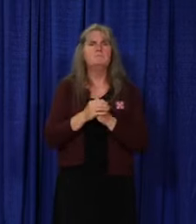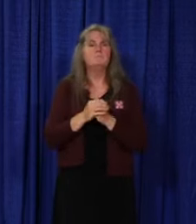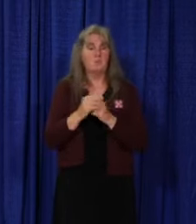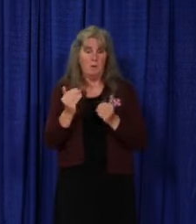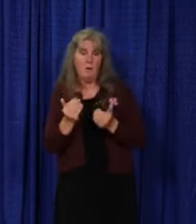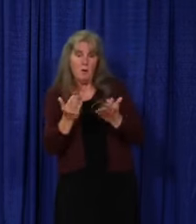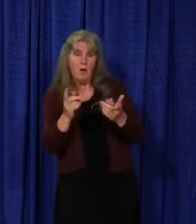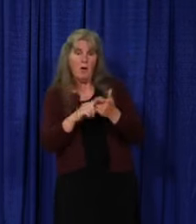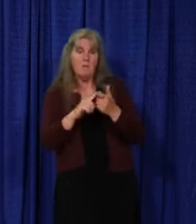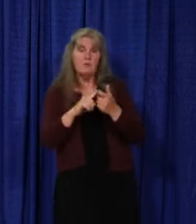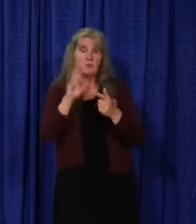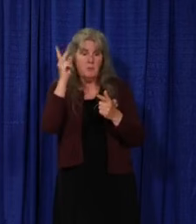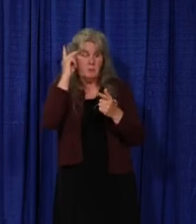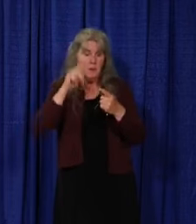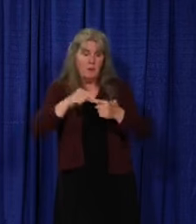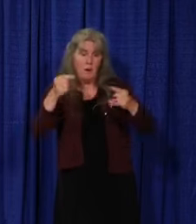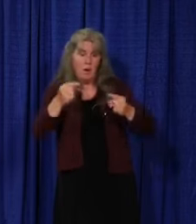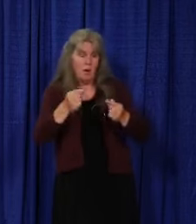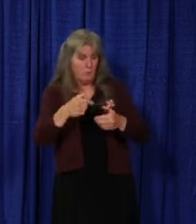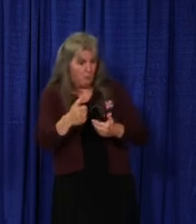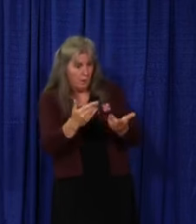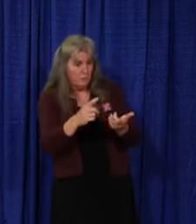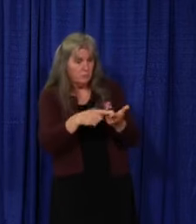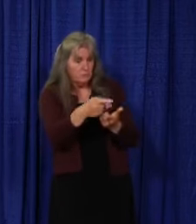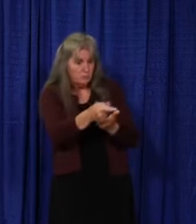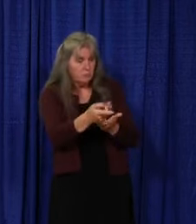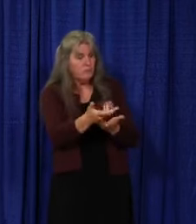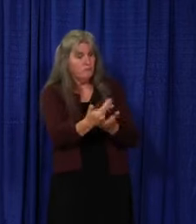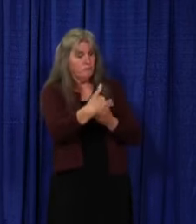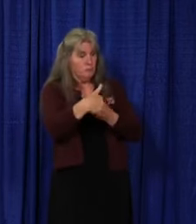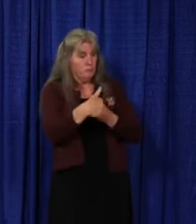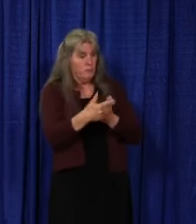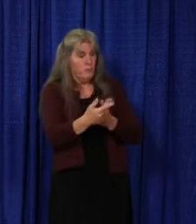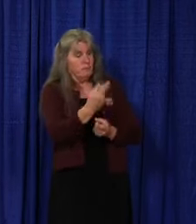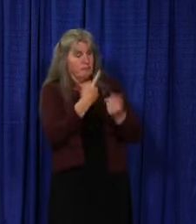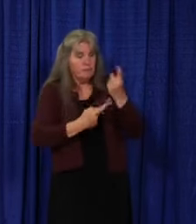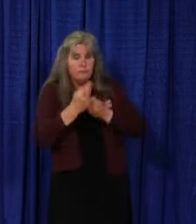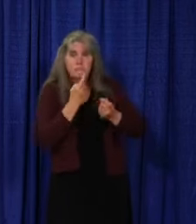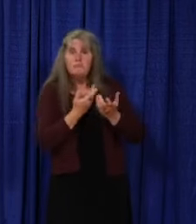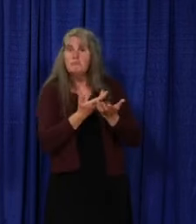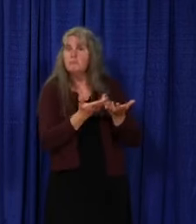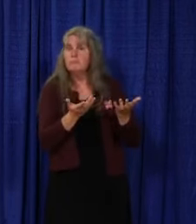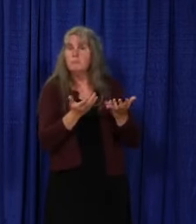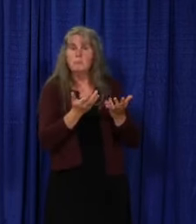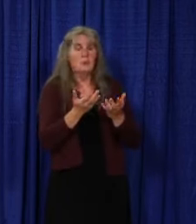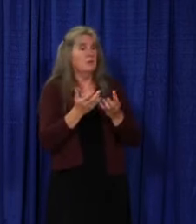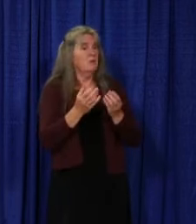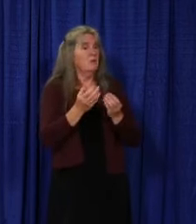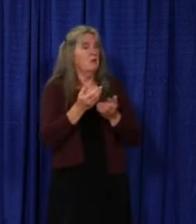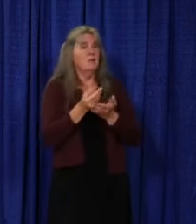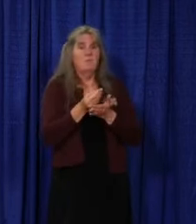to the opposition to come in and to ask questions. Supplementary budget, main